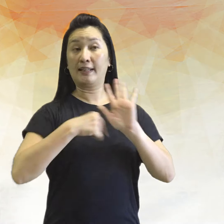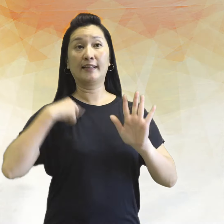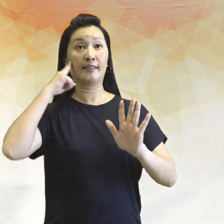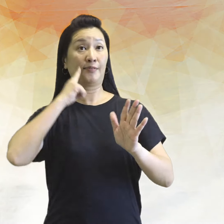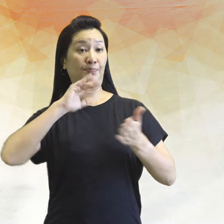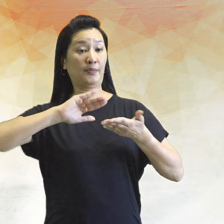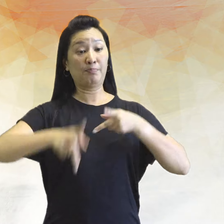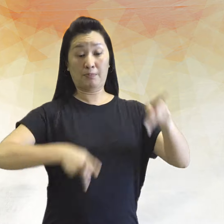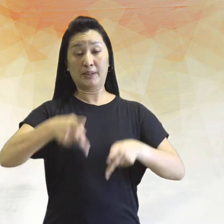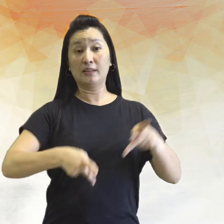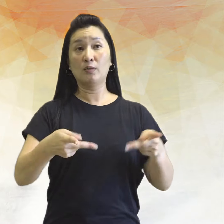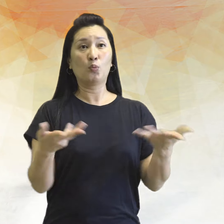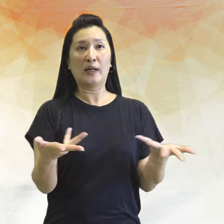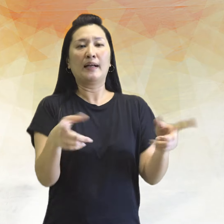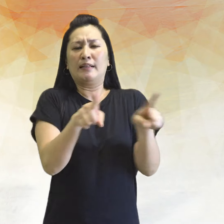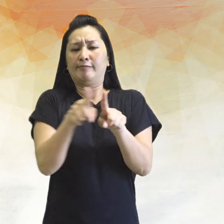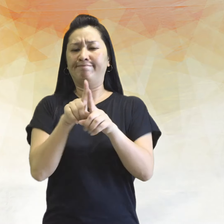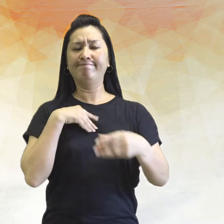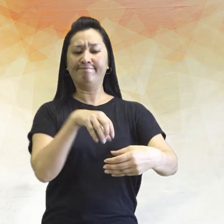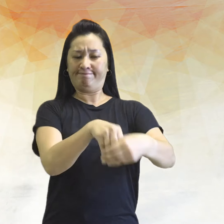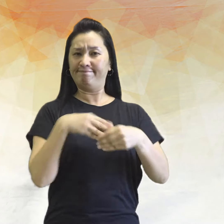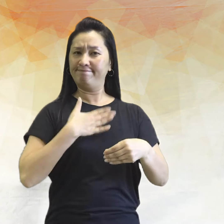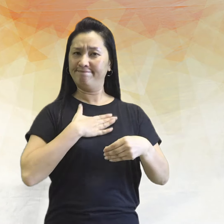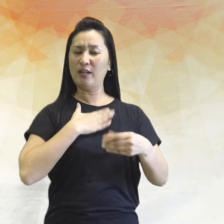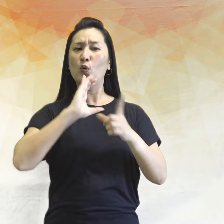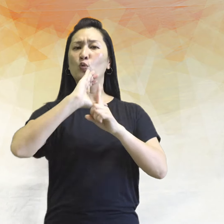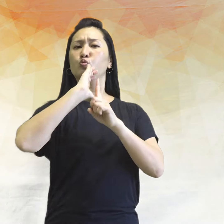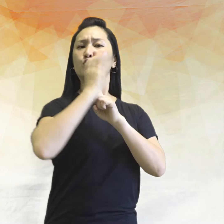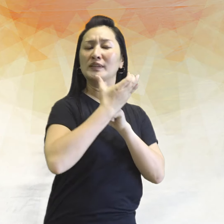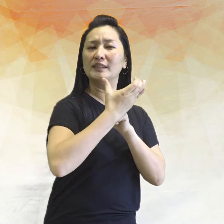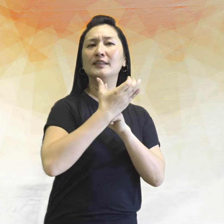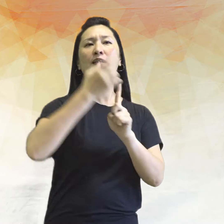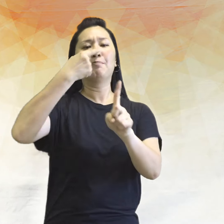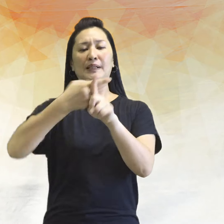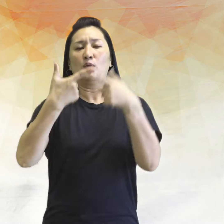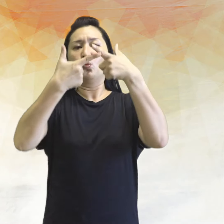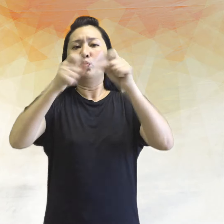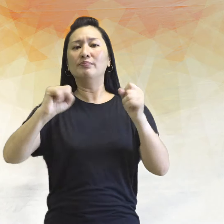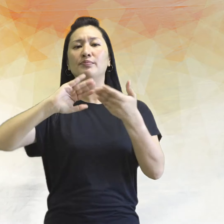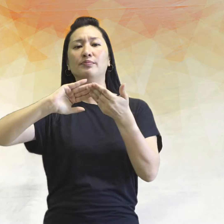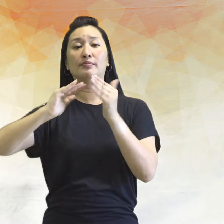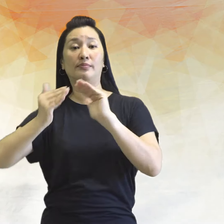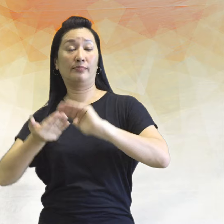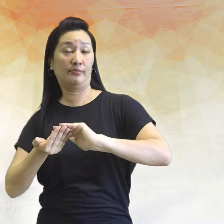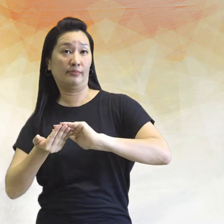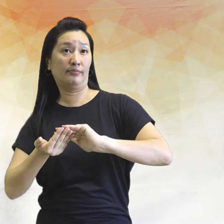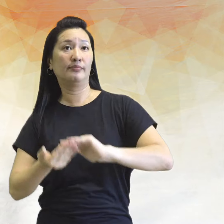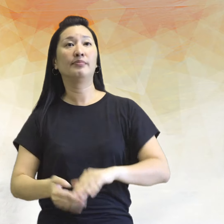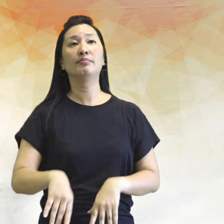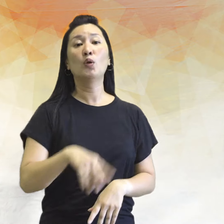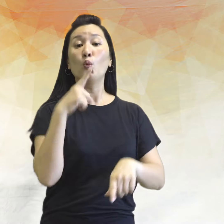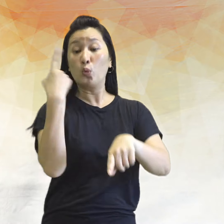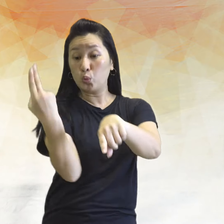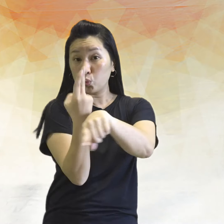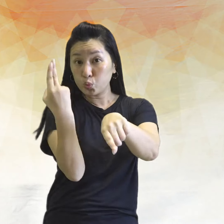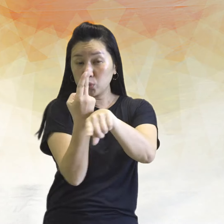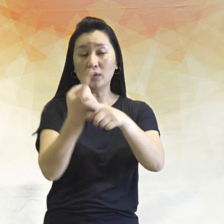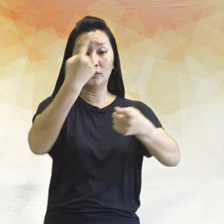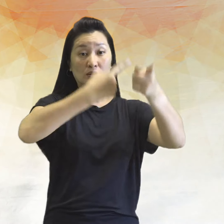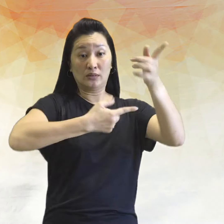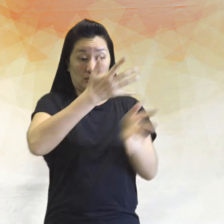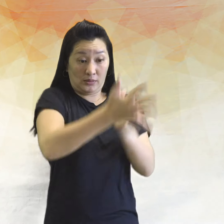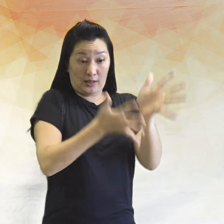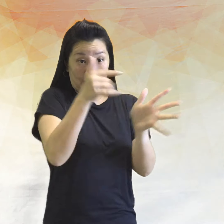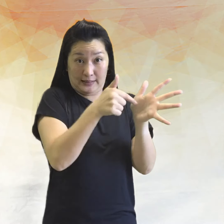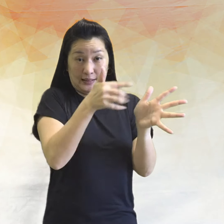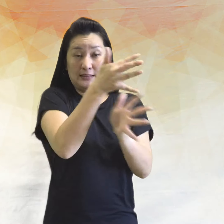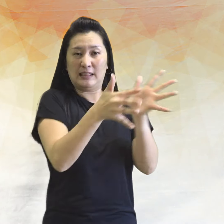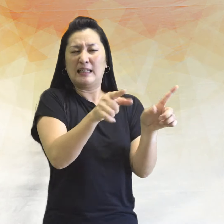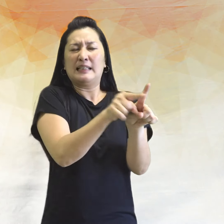Identifies deaf people as belonging to a cultural and linguistic community who use sign language as